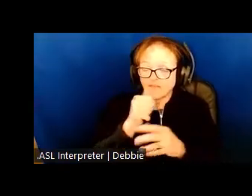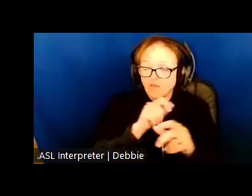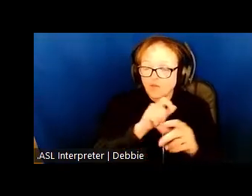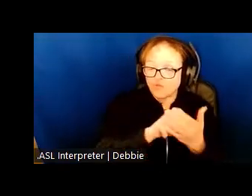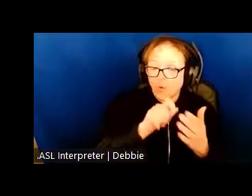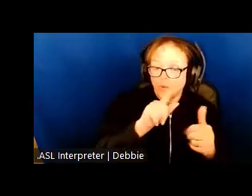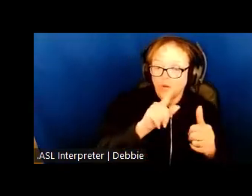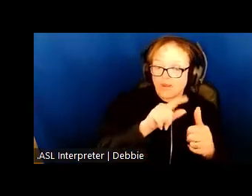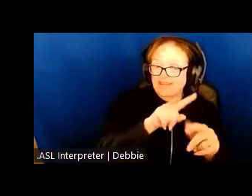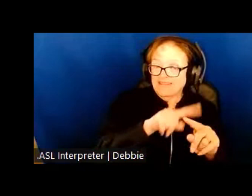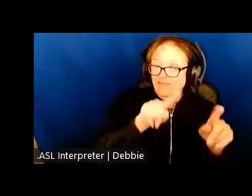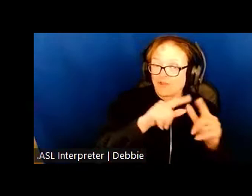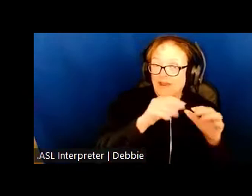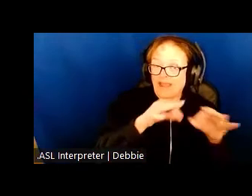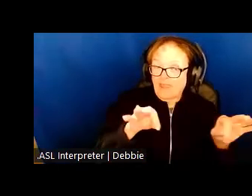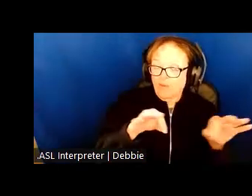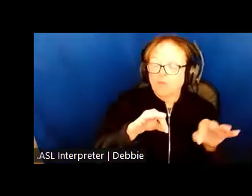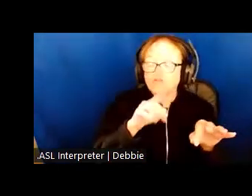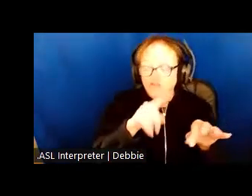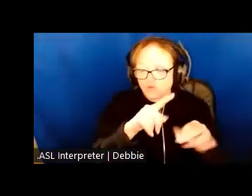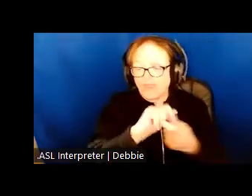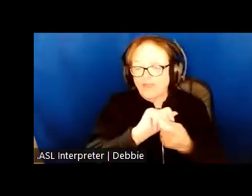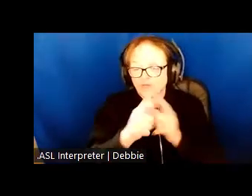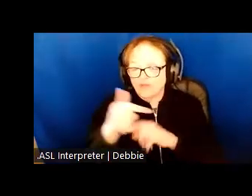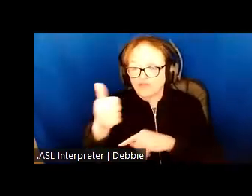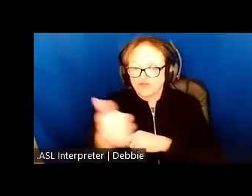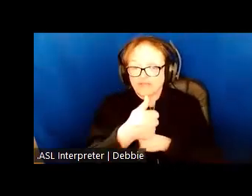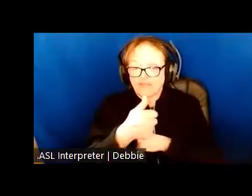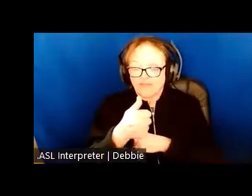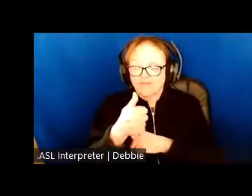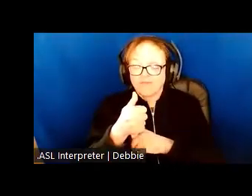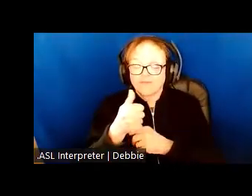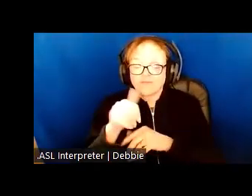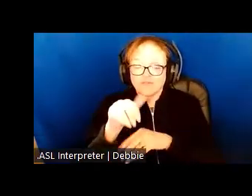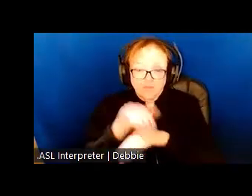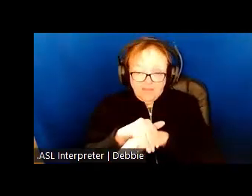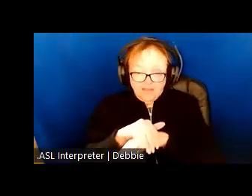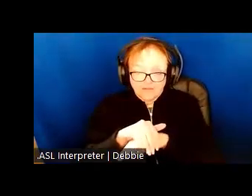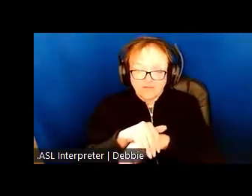language. English translations of work by authors other than the applicant and translations